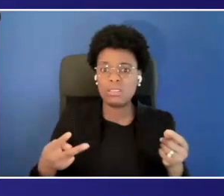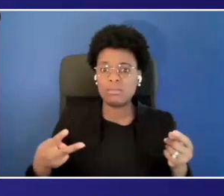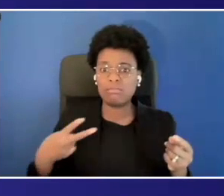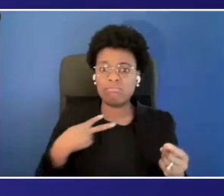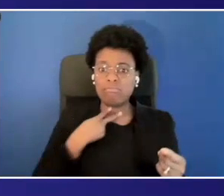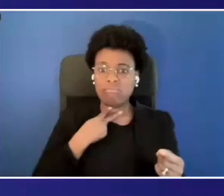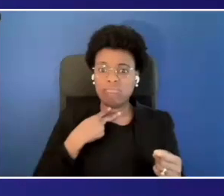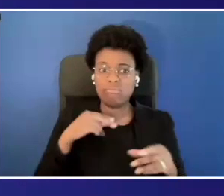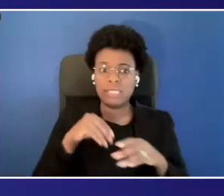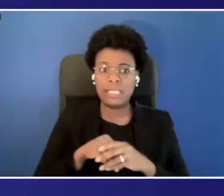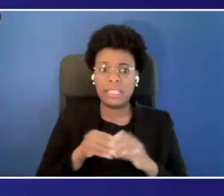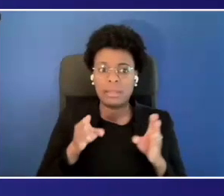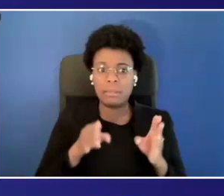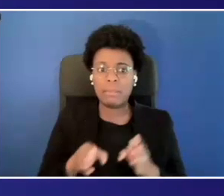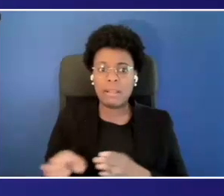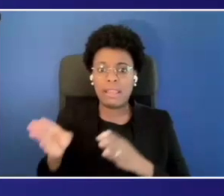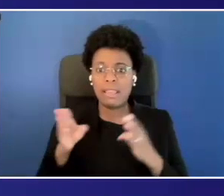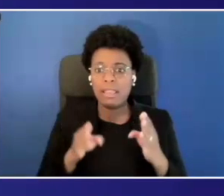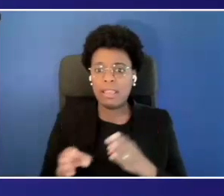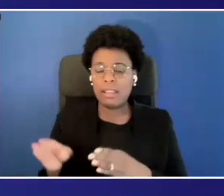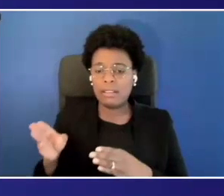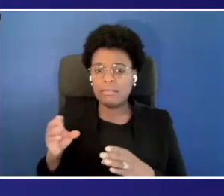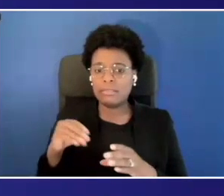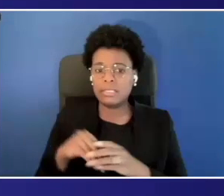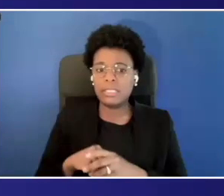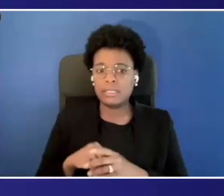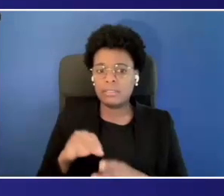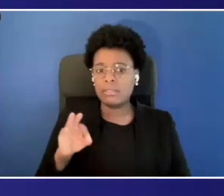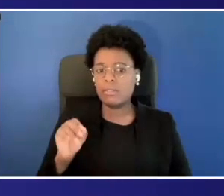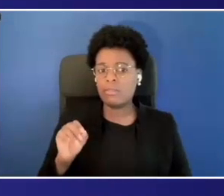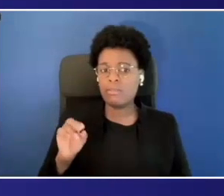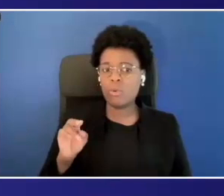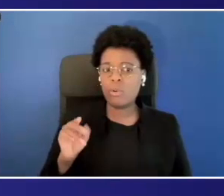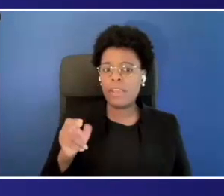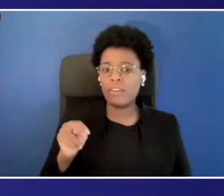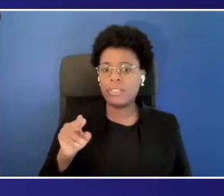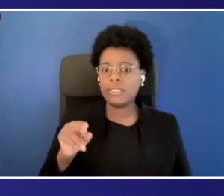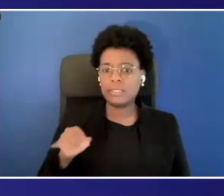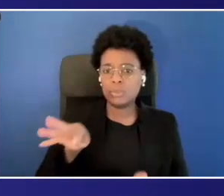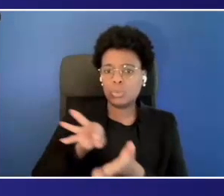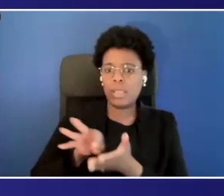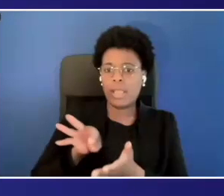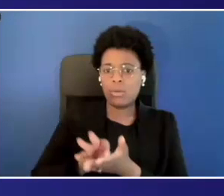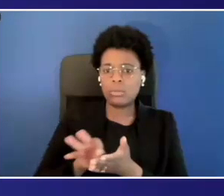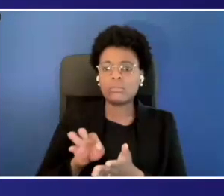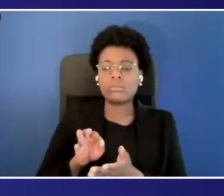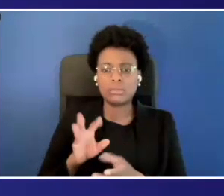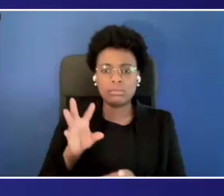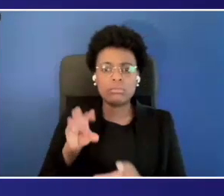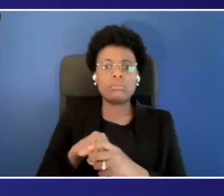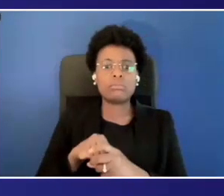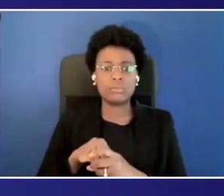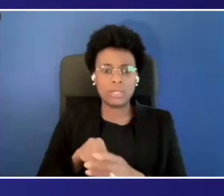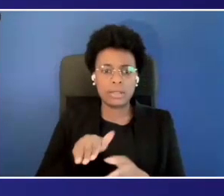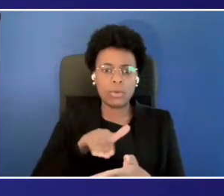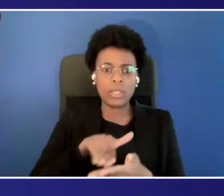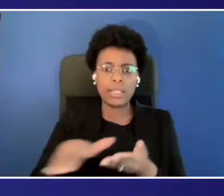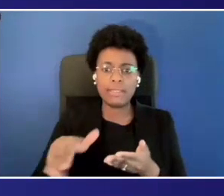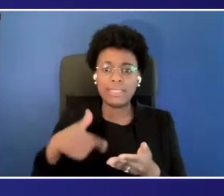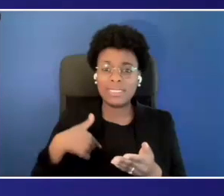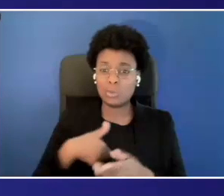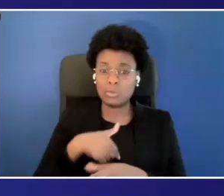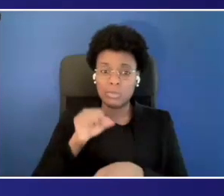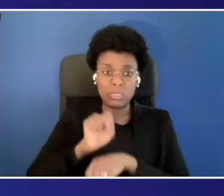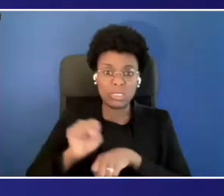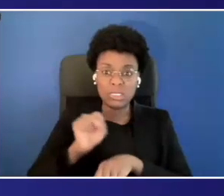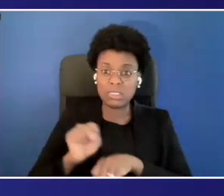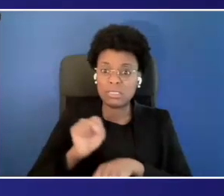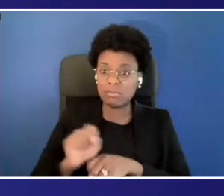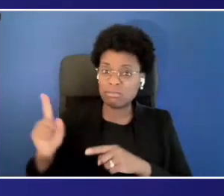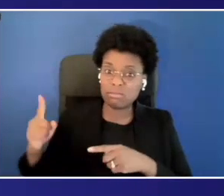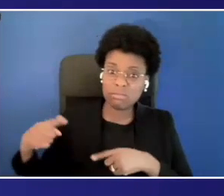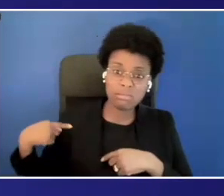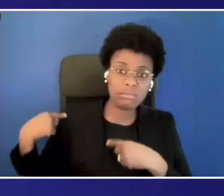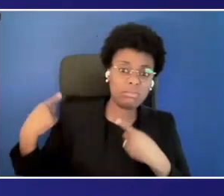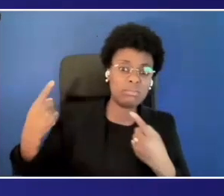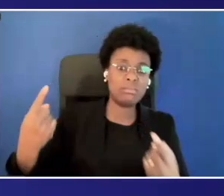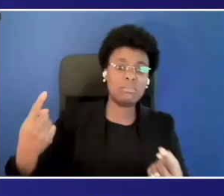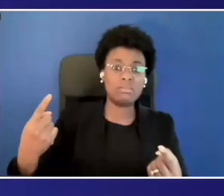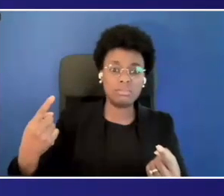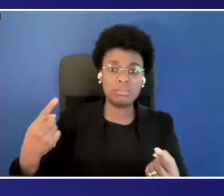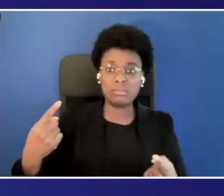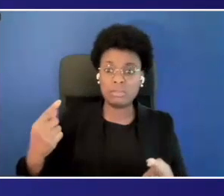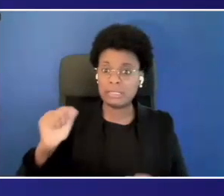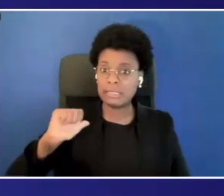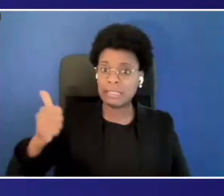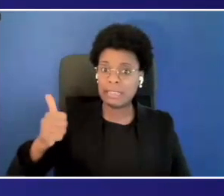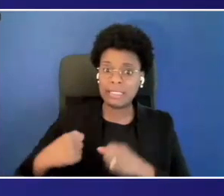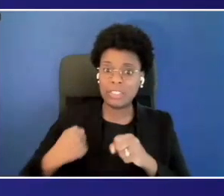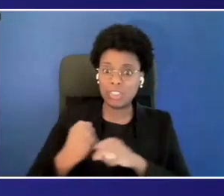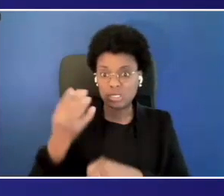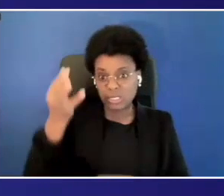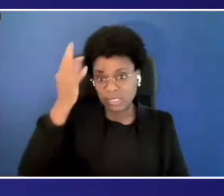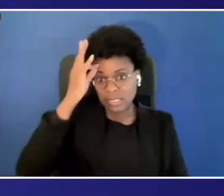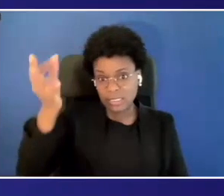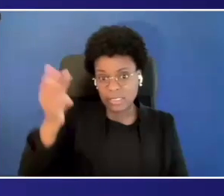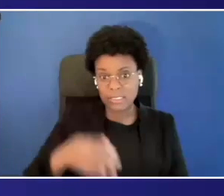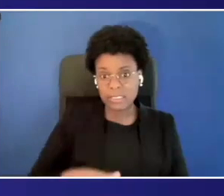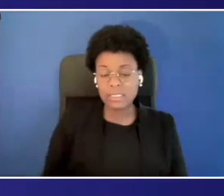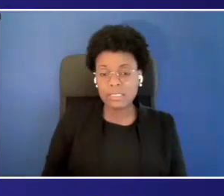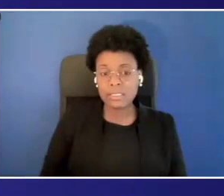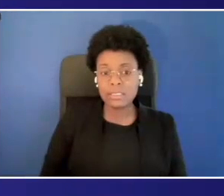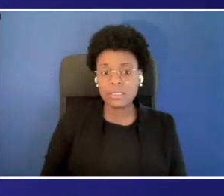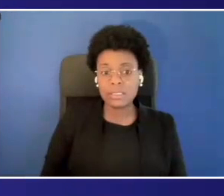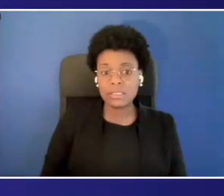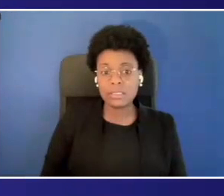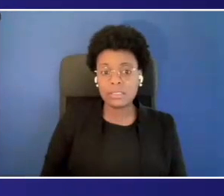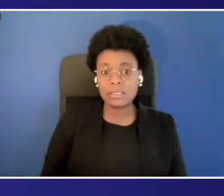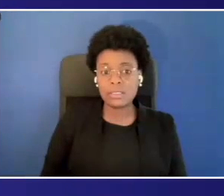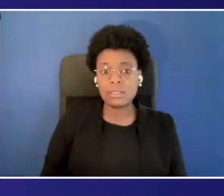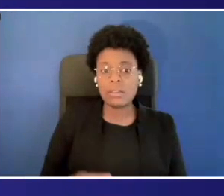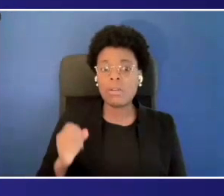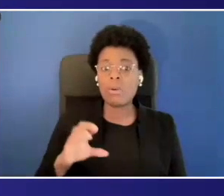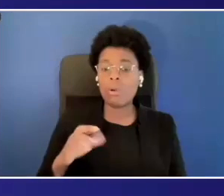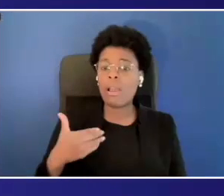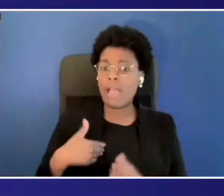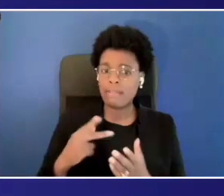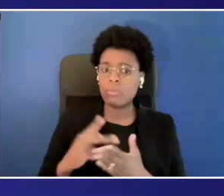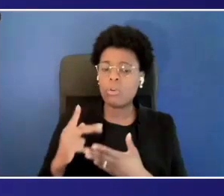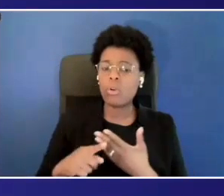Plan or in that forbearance to count what's forgiveness. As this is important and this is something we've been working towards for over almost a decade or at least have the program for the buyback which was an excellent option.